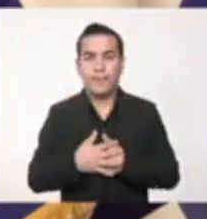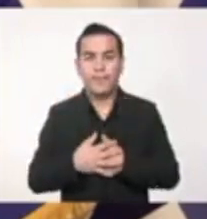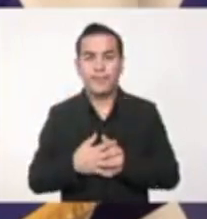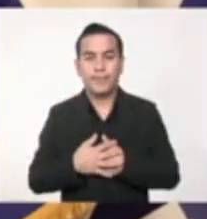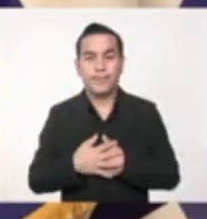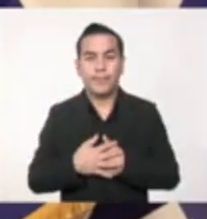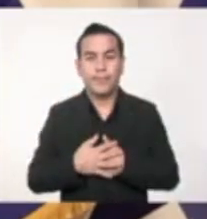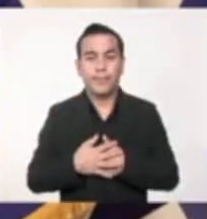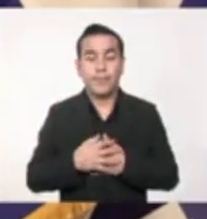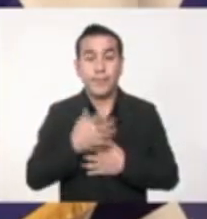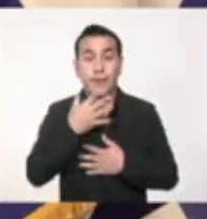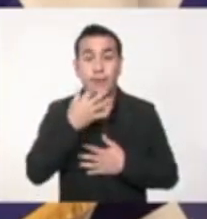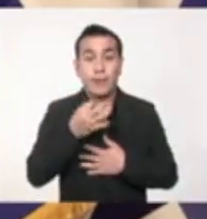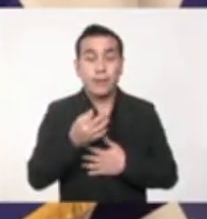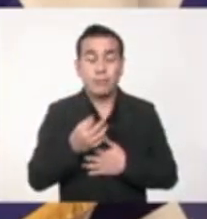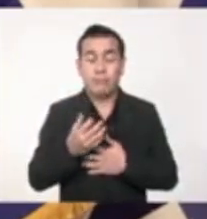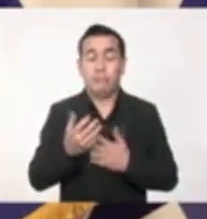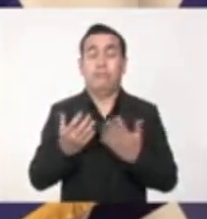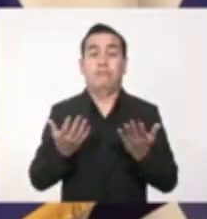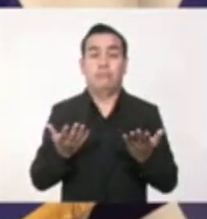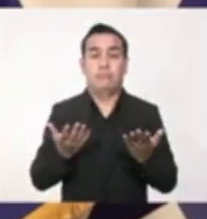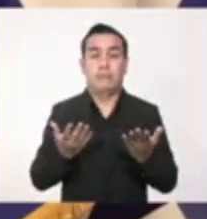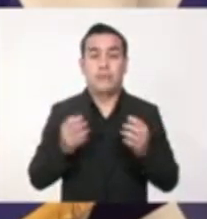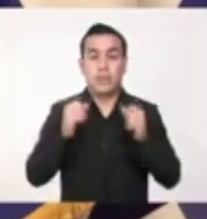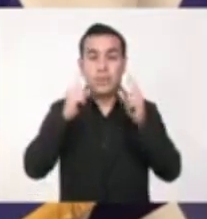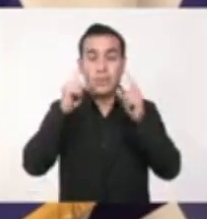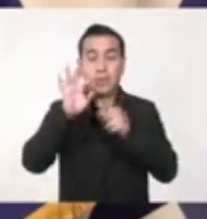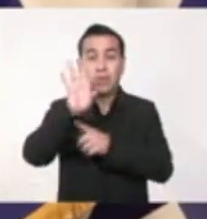notice that it is worse, because in order to elect a prosecutor, it goes